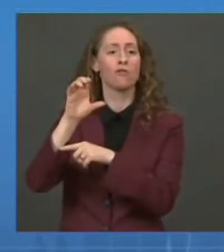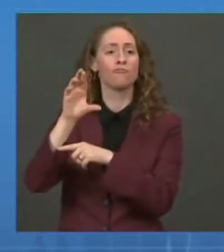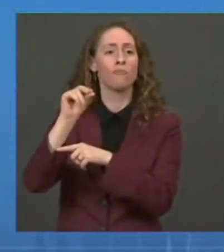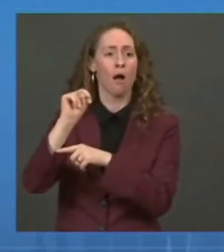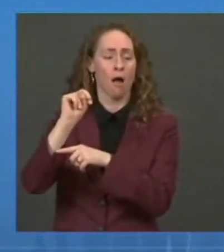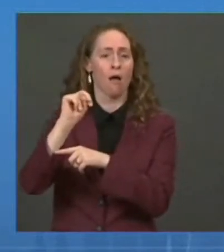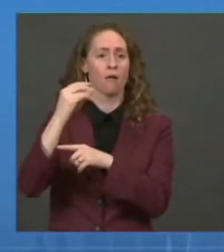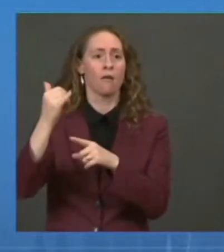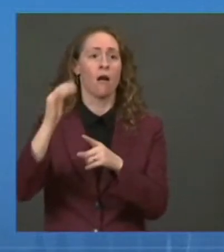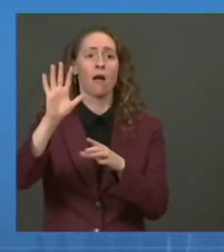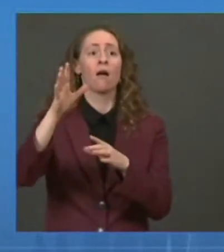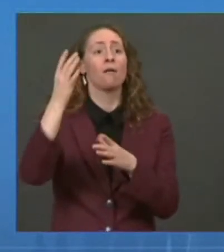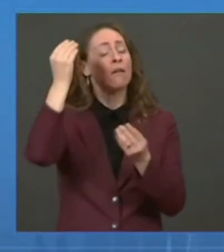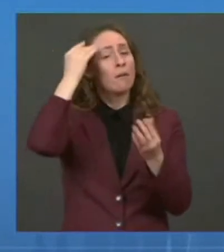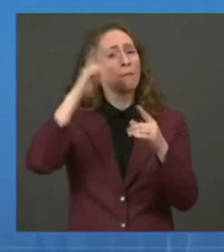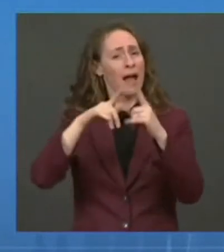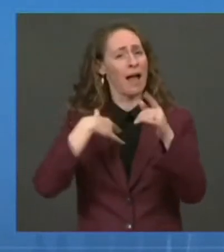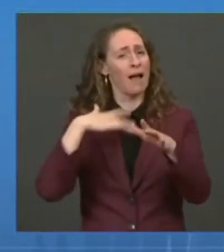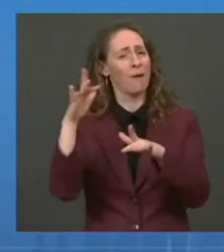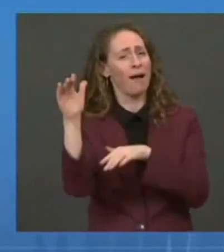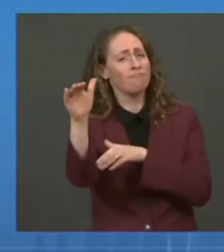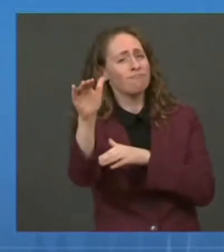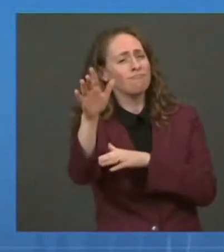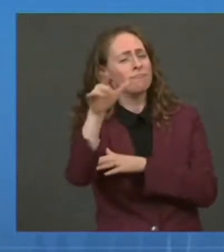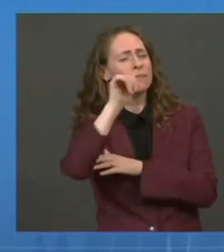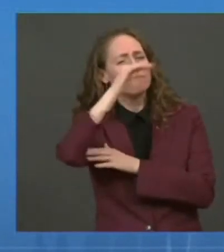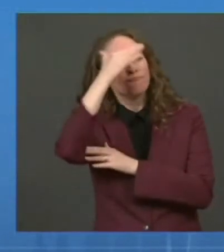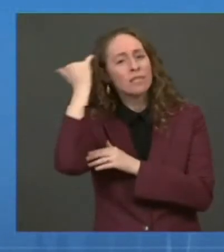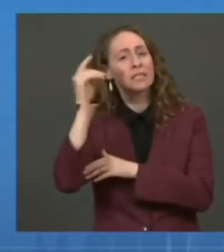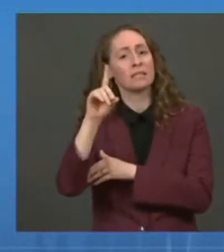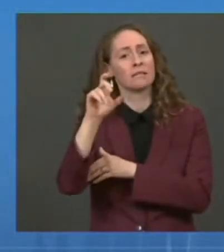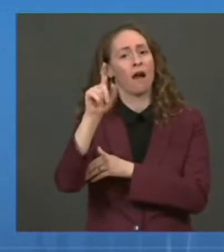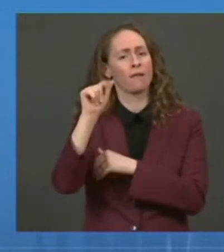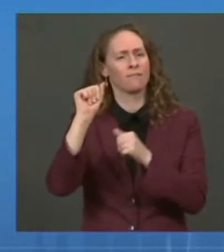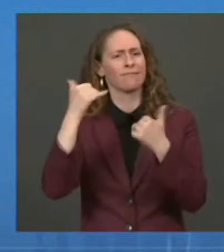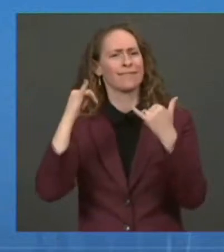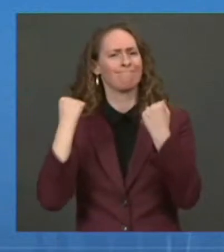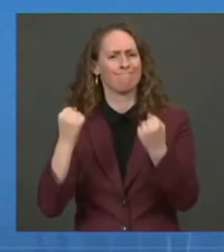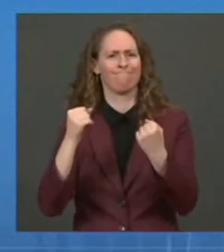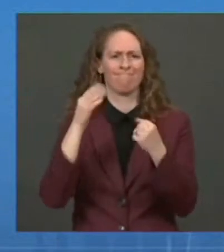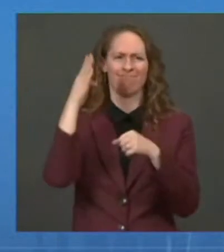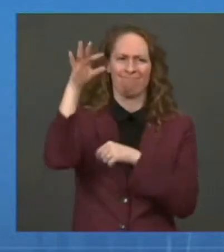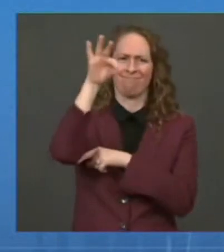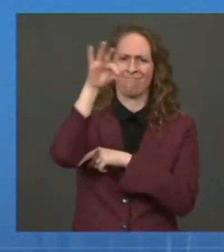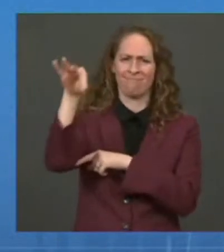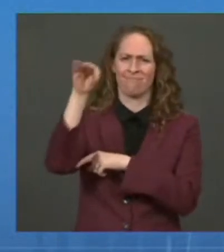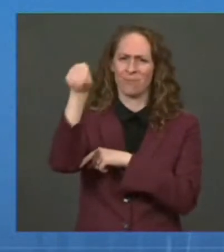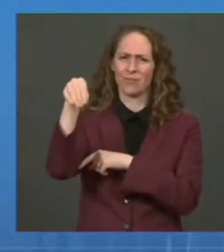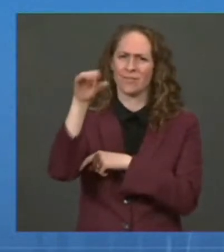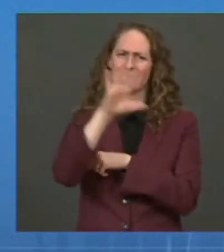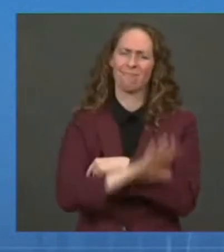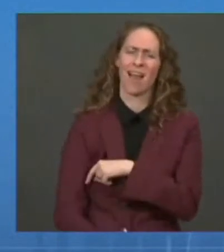ON OMICRON BUT WE SHOULD REMEMBER THAT 99% OF CASES IN THE COUNTRY E OM THE DELTA